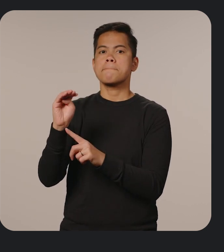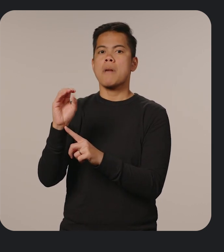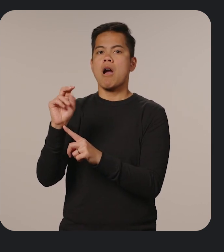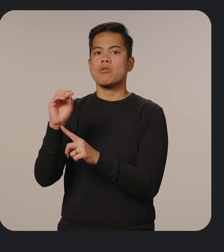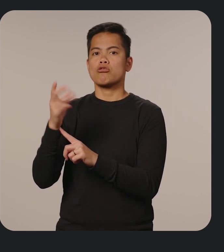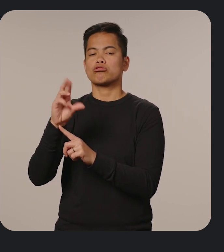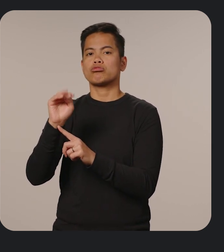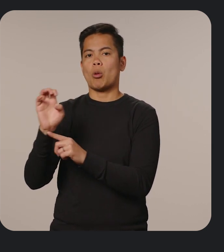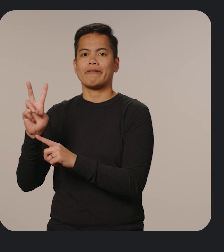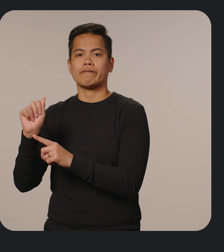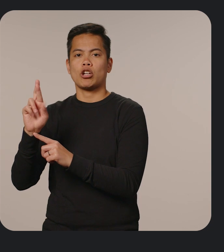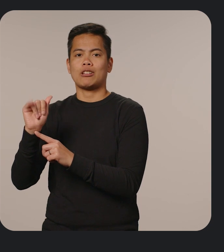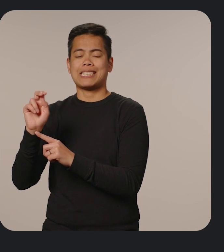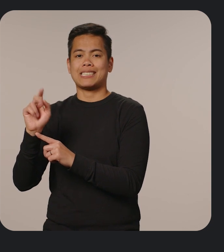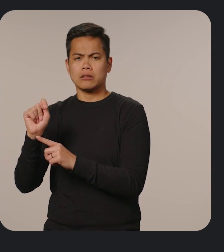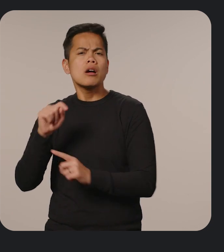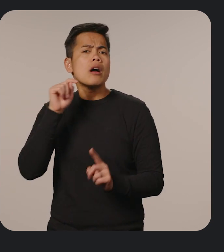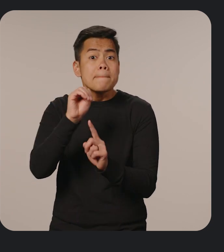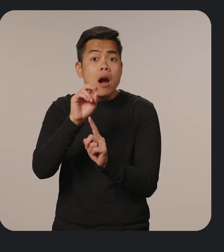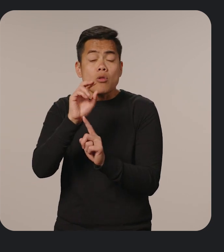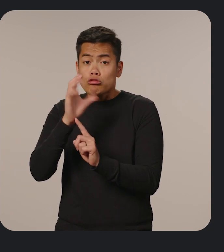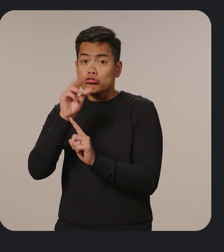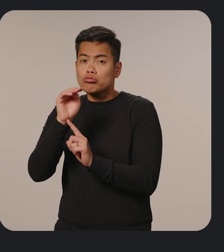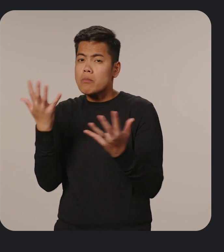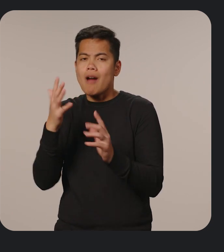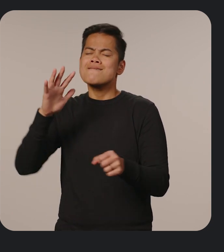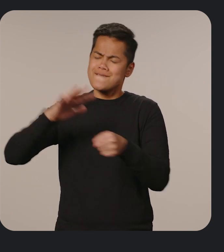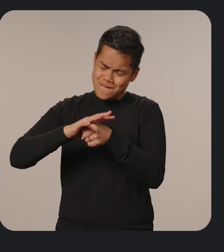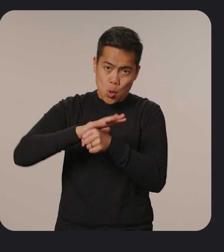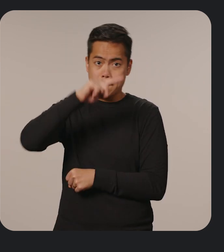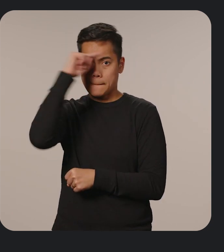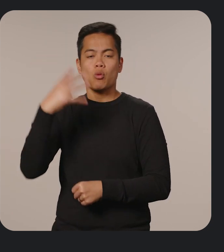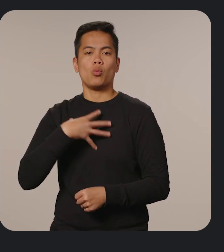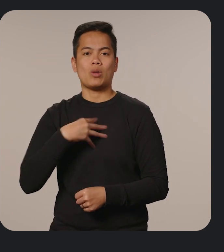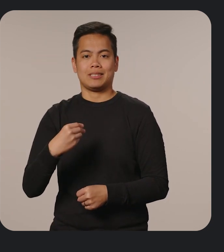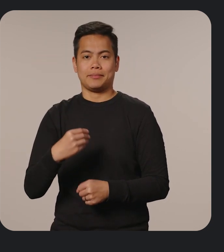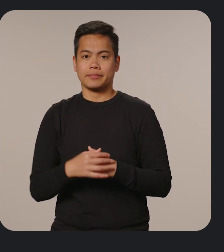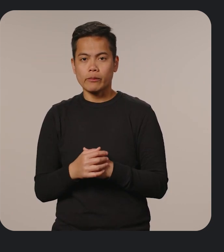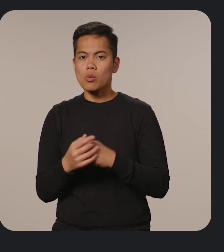Tones have been carefully tailored for a sleek and bold, but well-balanced look.